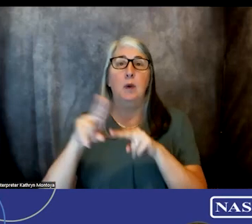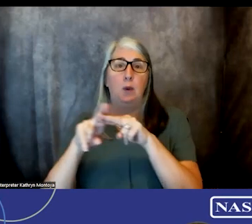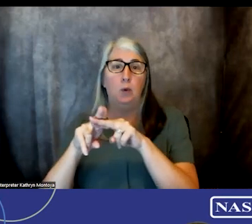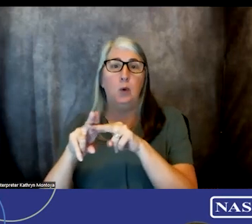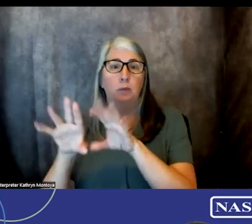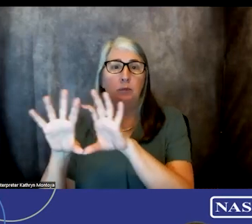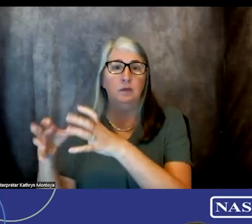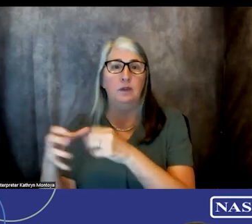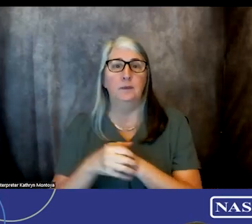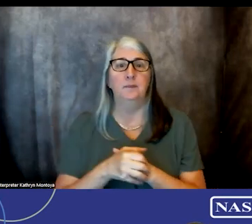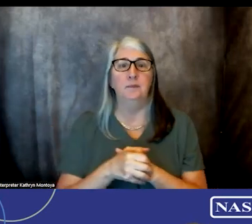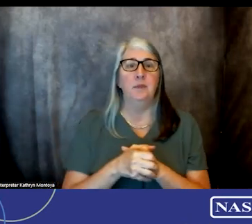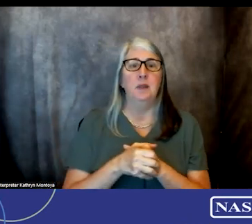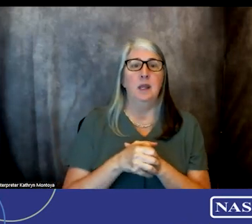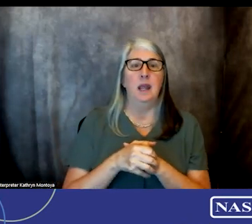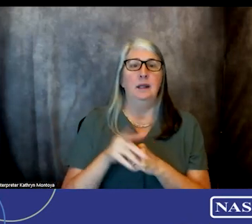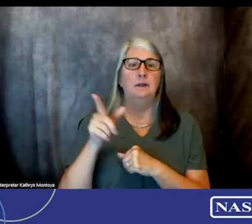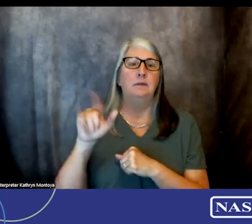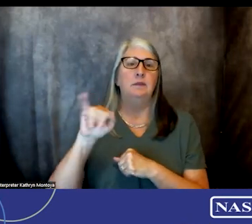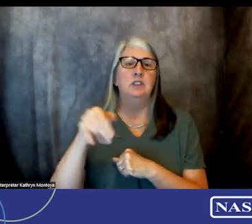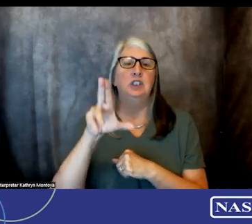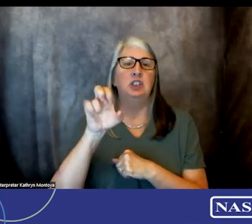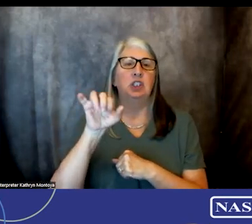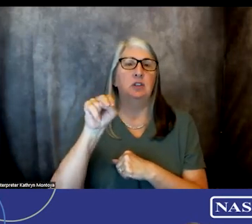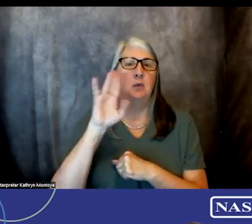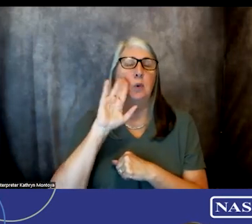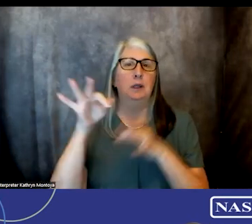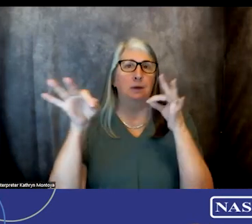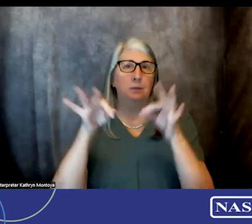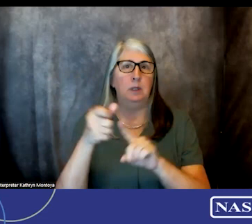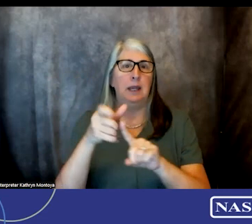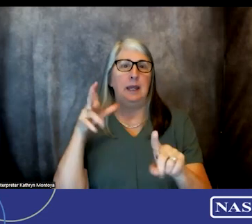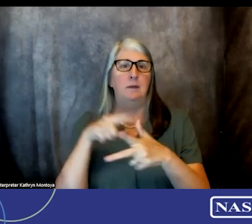JUSTIN IS GOING TO GO INTO MORE DETAILS ABOUT THE GREEN FACTORS.